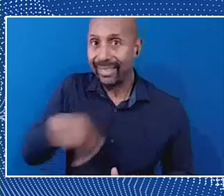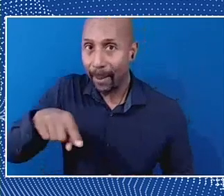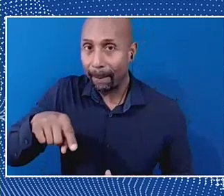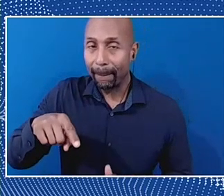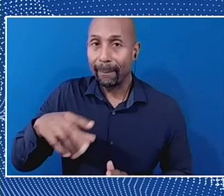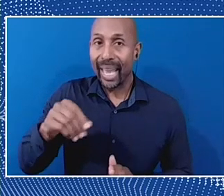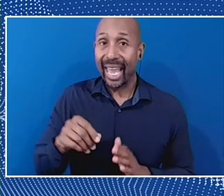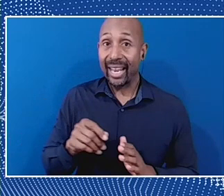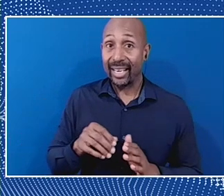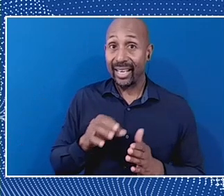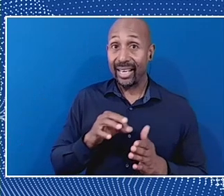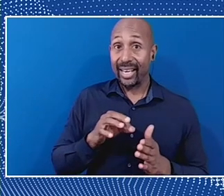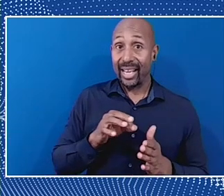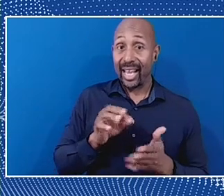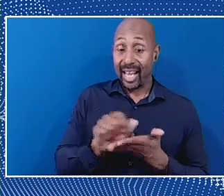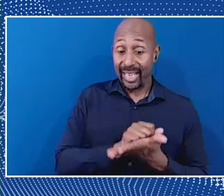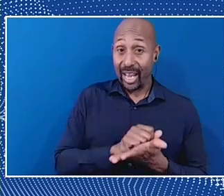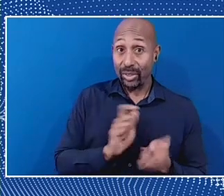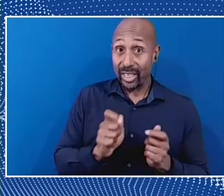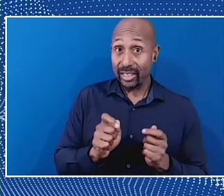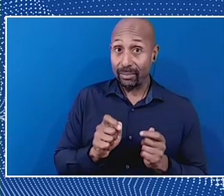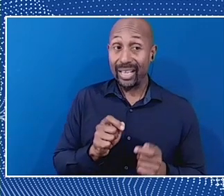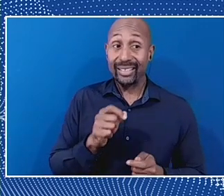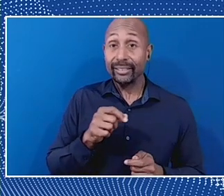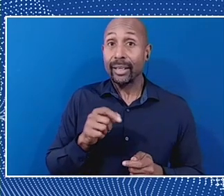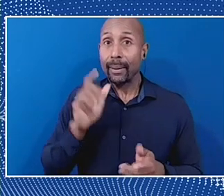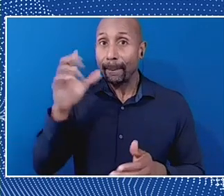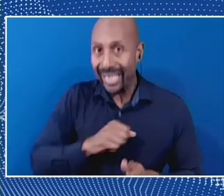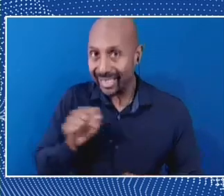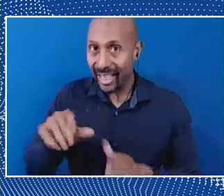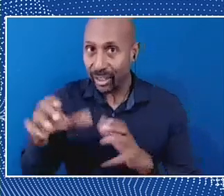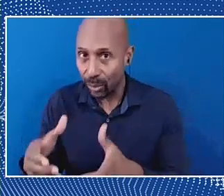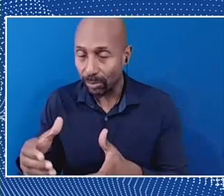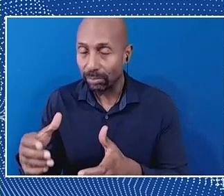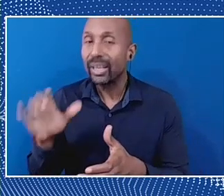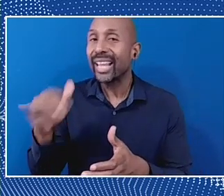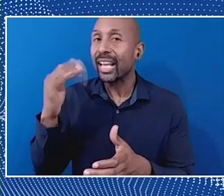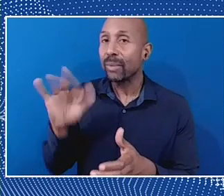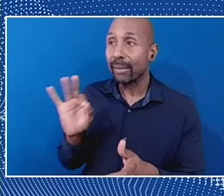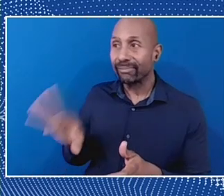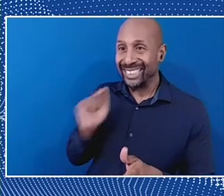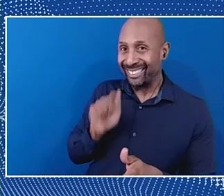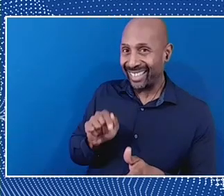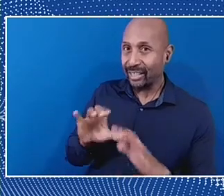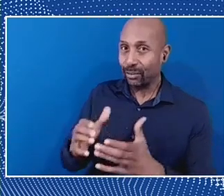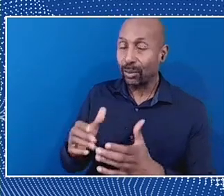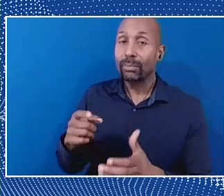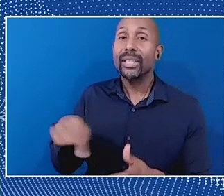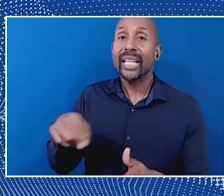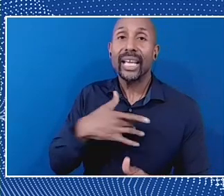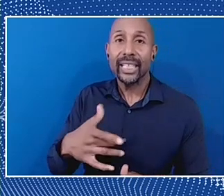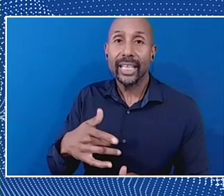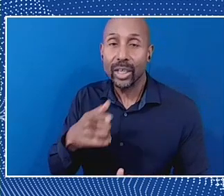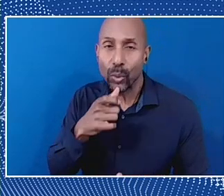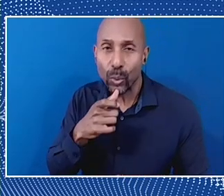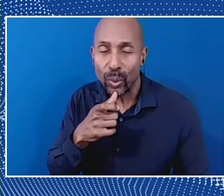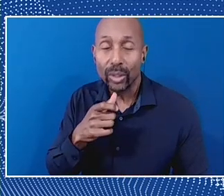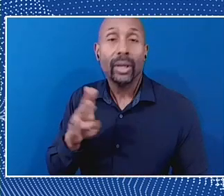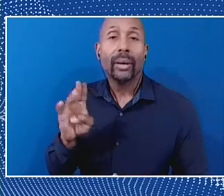bring attention to this one group. You know, they tend to be folks who don't have college degrees, tend to be folks who borrowed less to begin with.